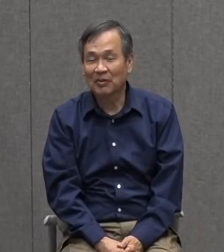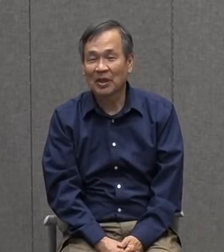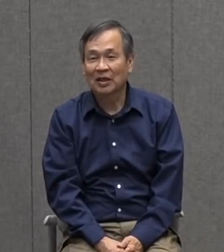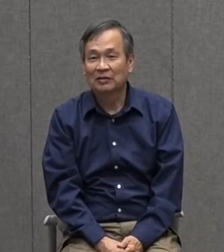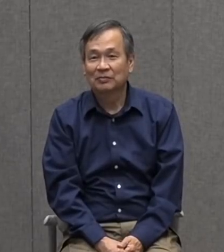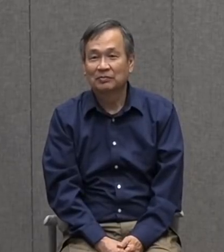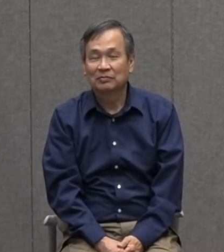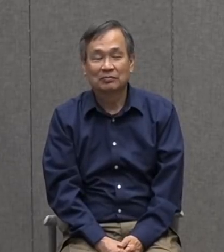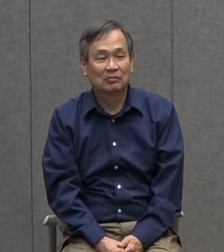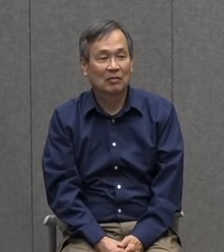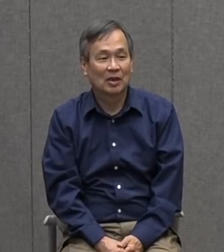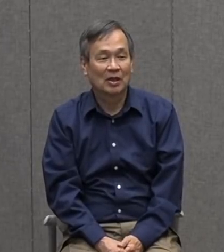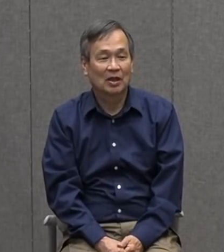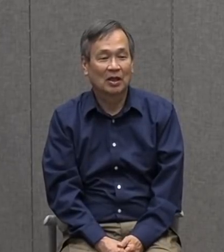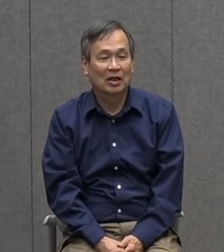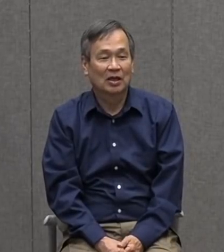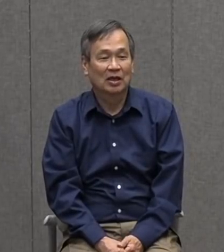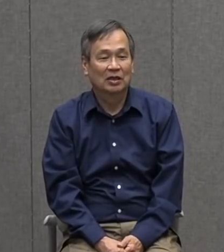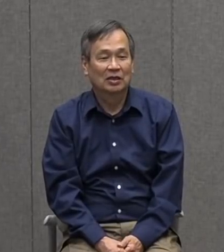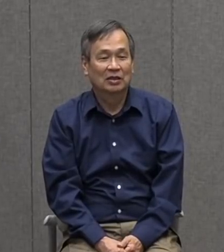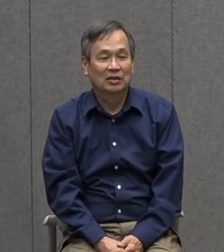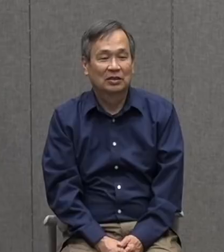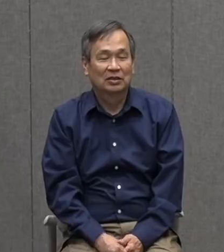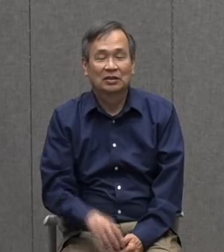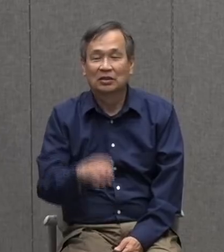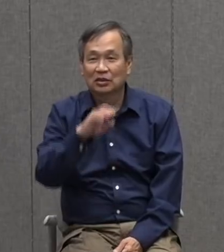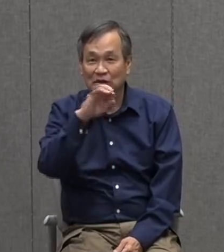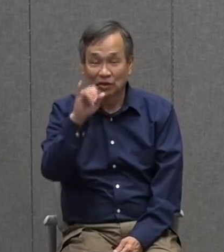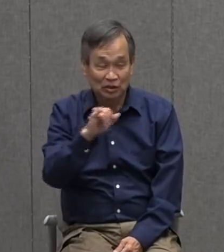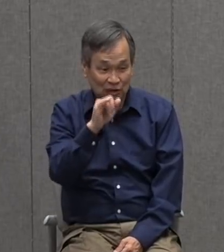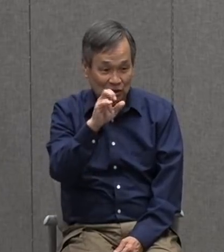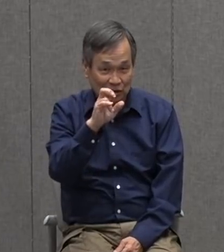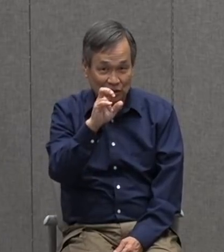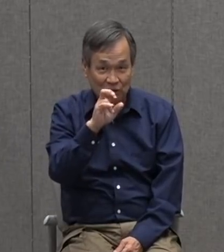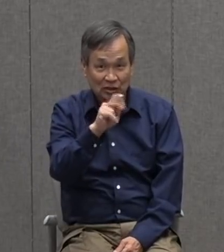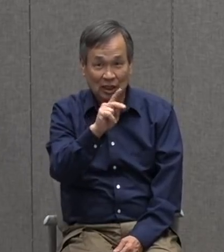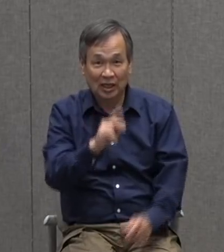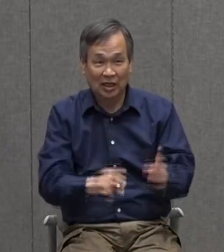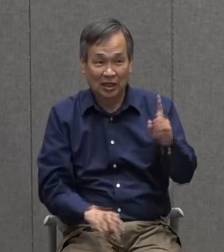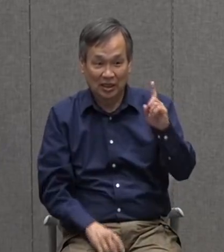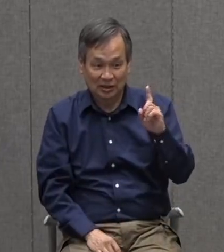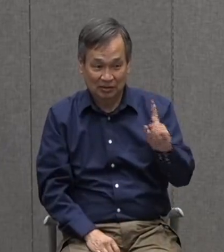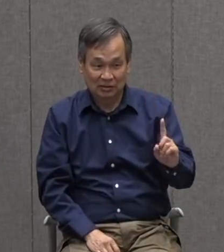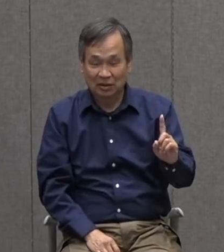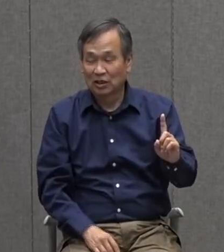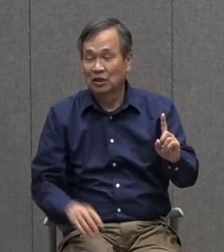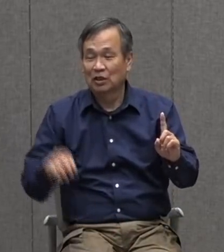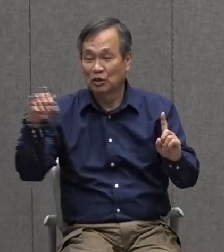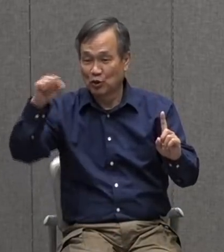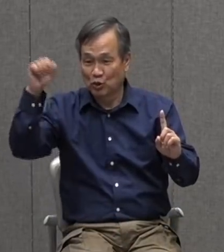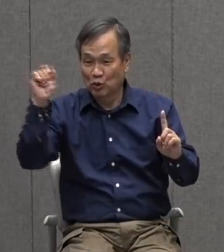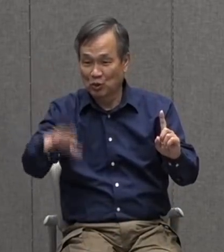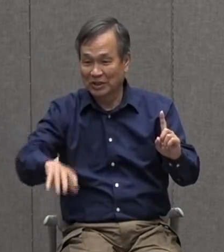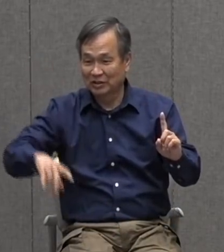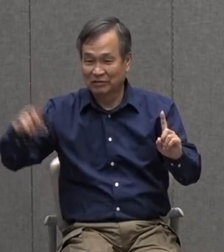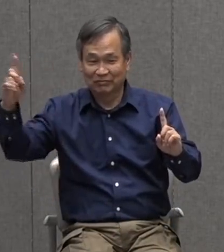The wizard handed Jack the two golden seeds. "These are magic", he said.